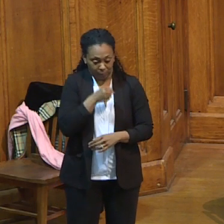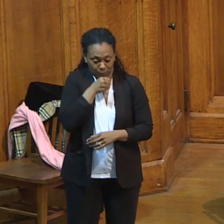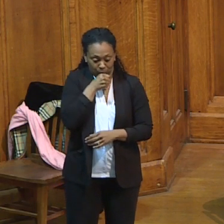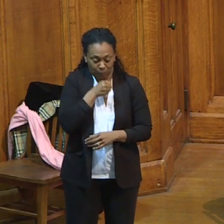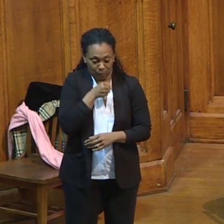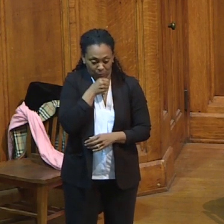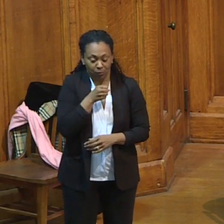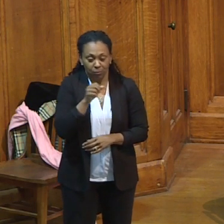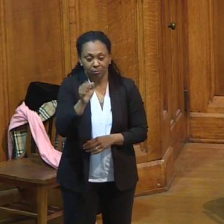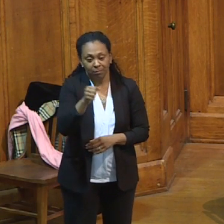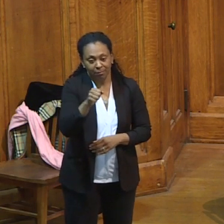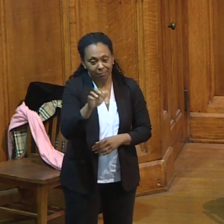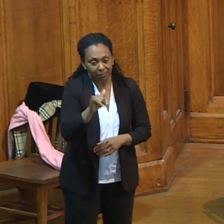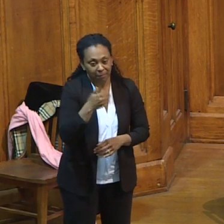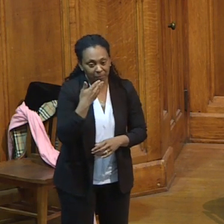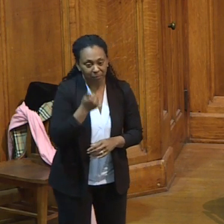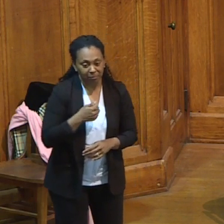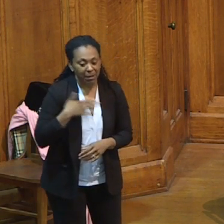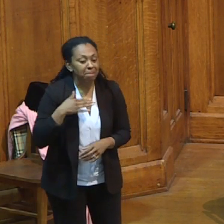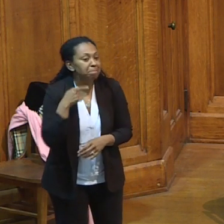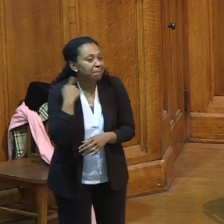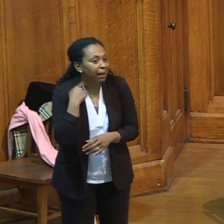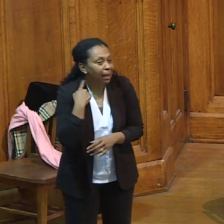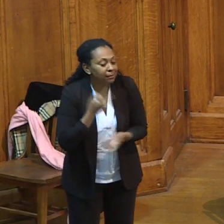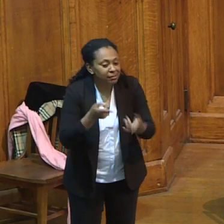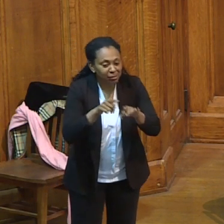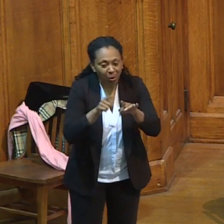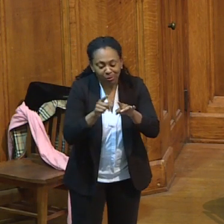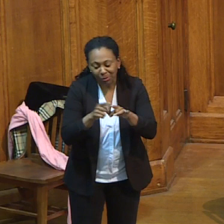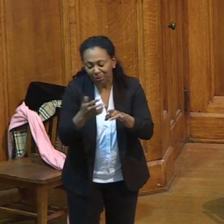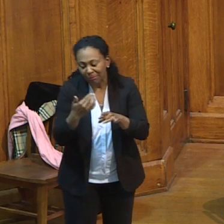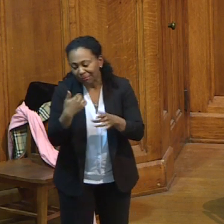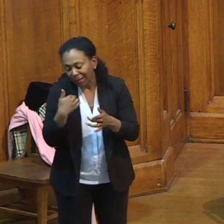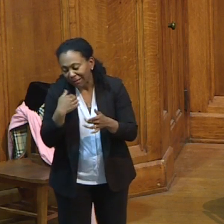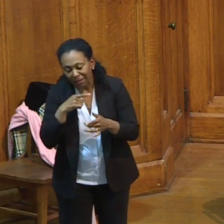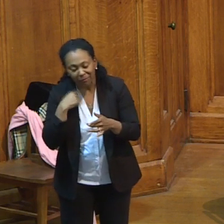Also maybe my accent. I have an Australian accent and also a cold.